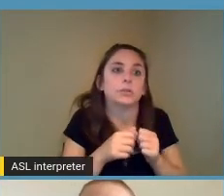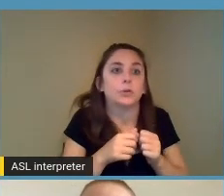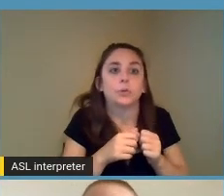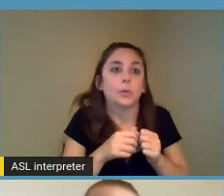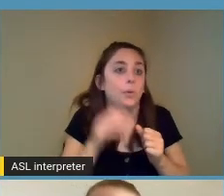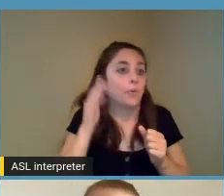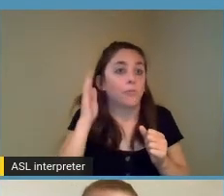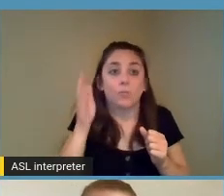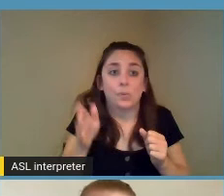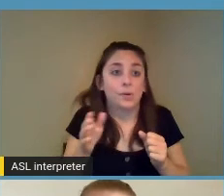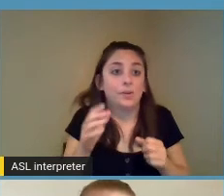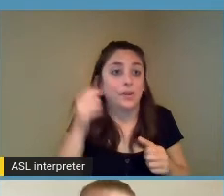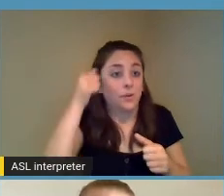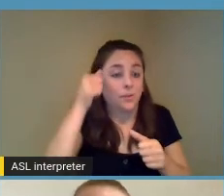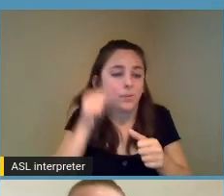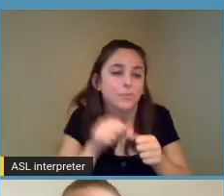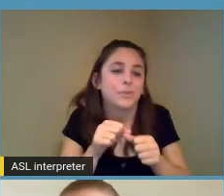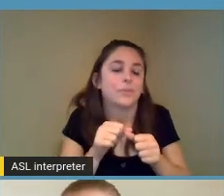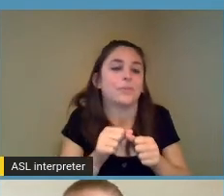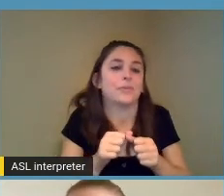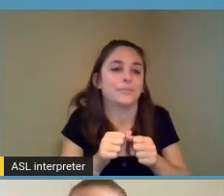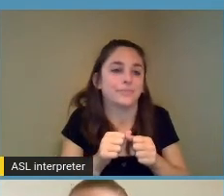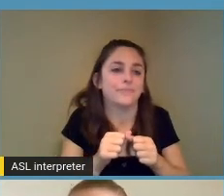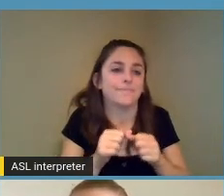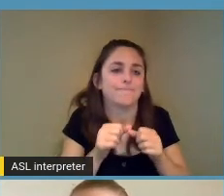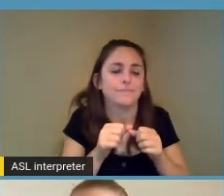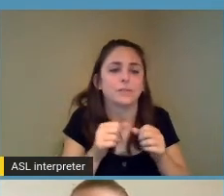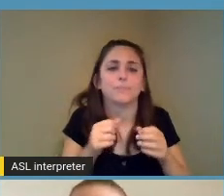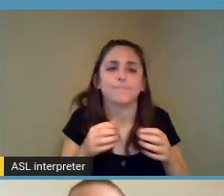make sure things are organized and labeled. At the beginning. This is really important.